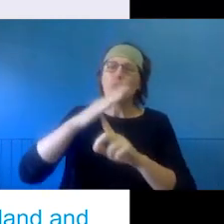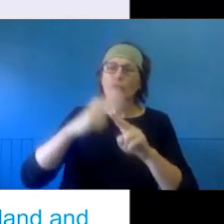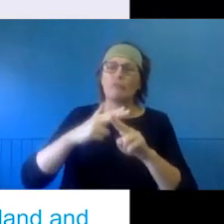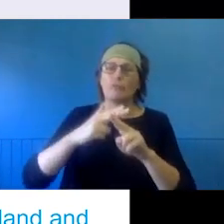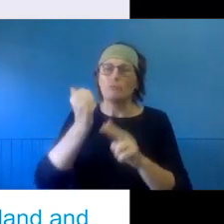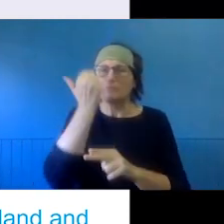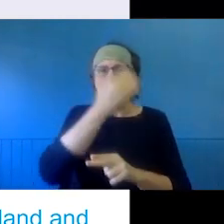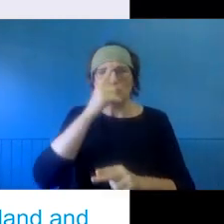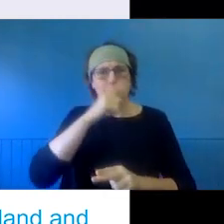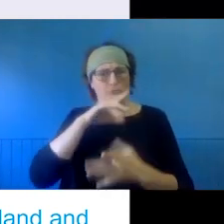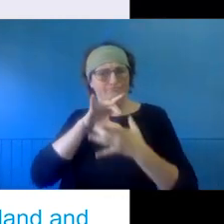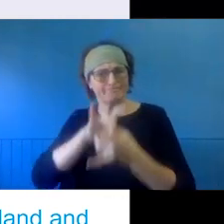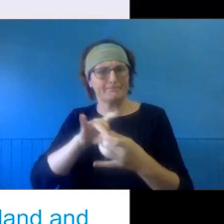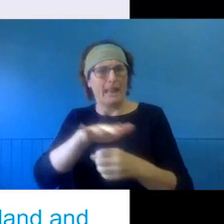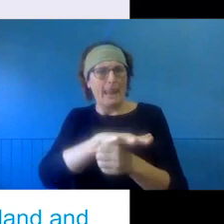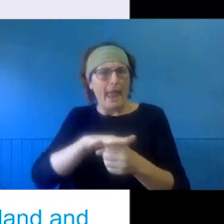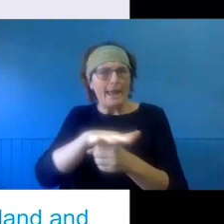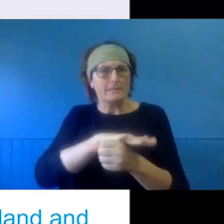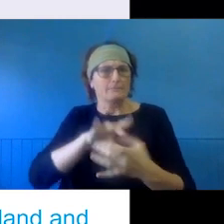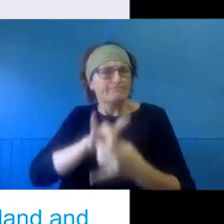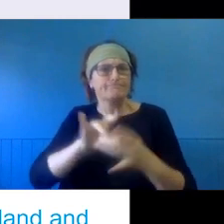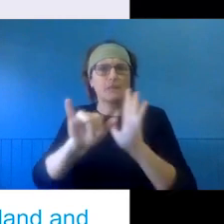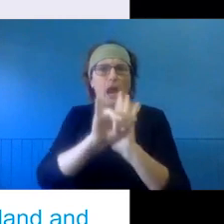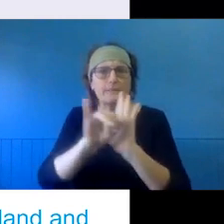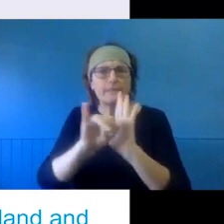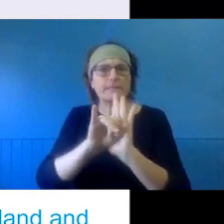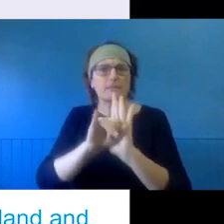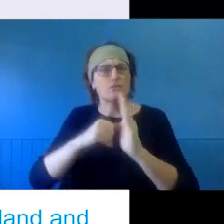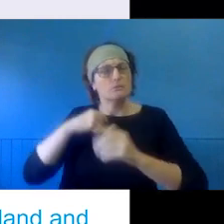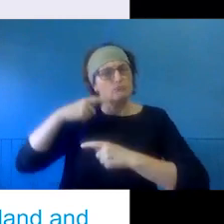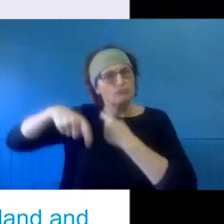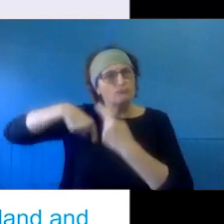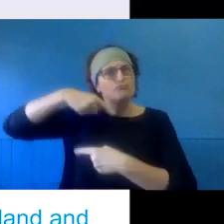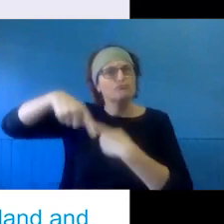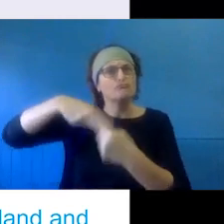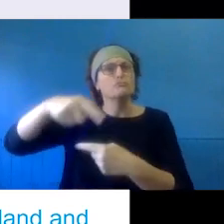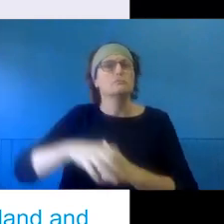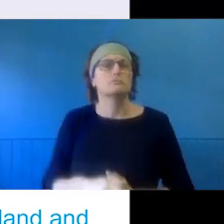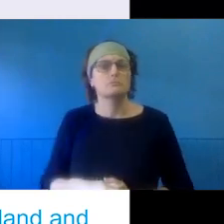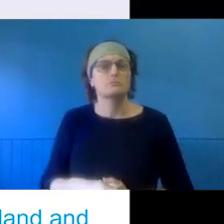linked to land and identity. It is constantly evolving. Even how I have